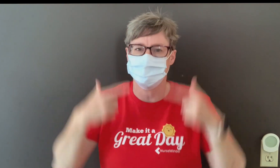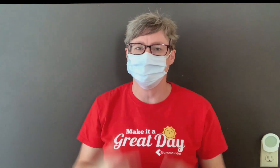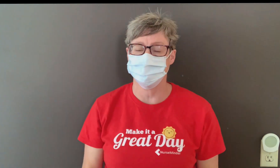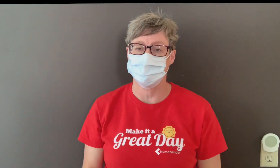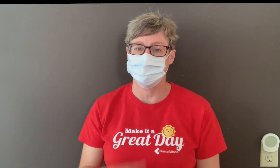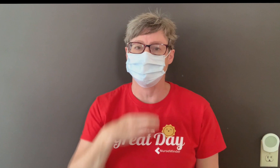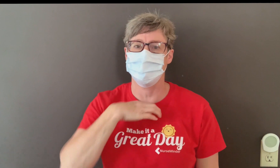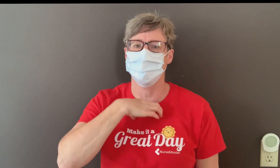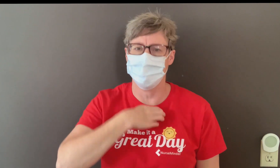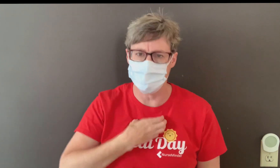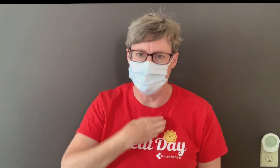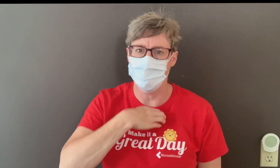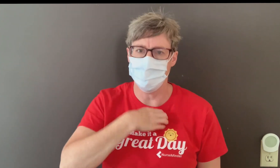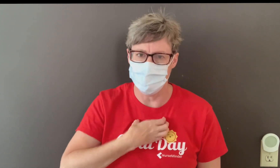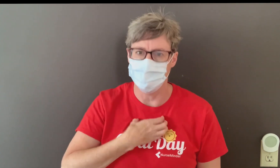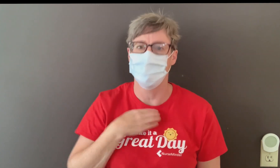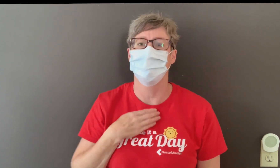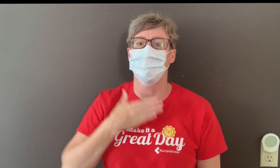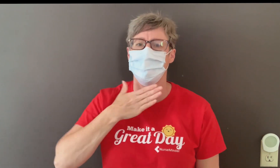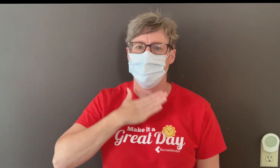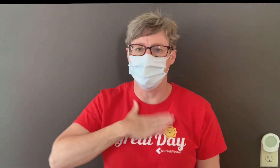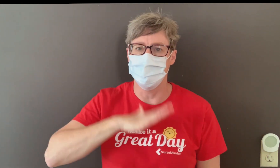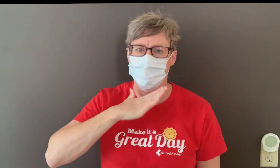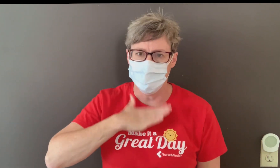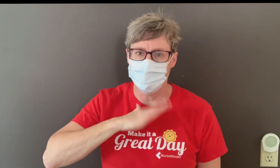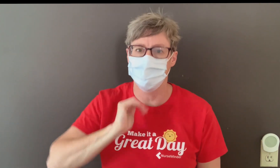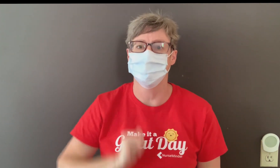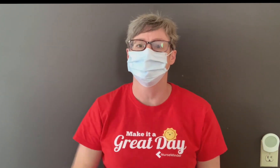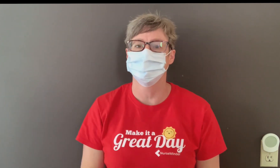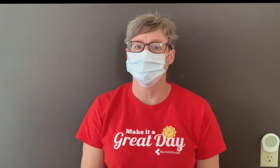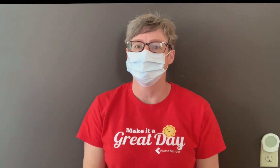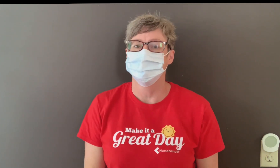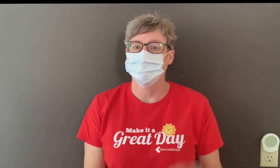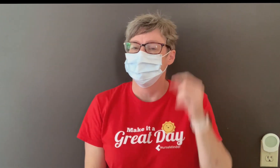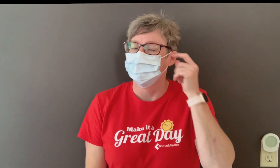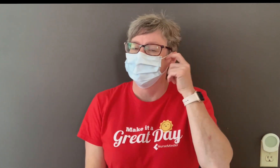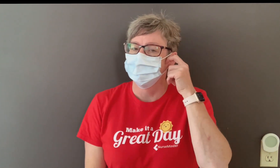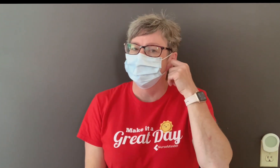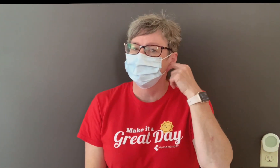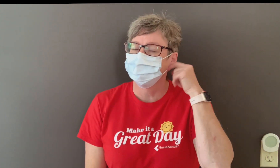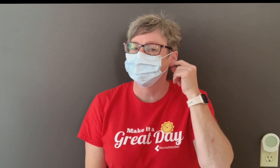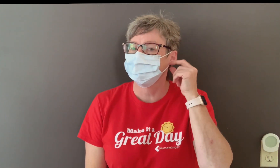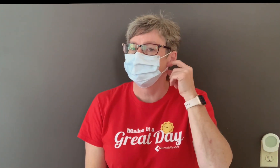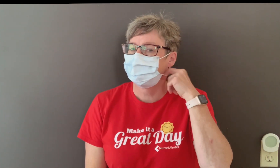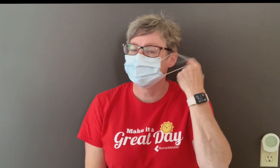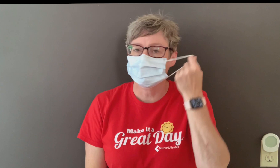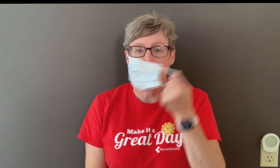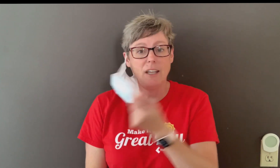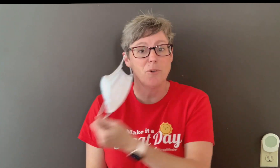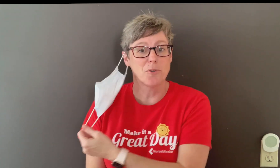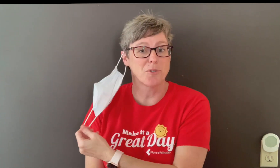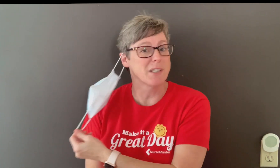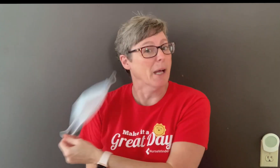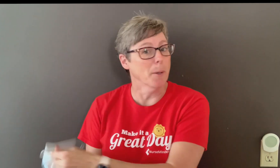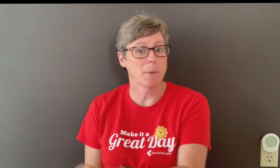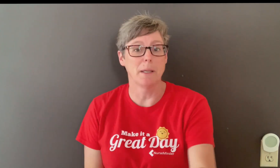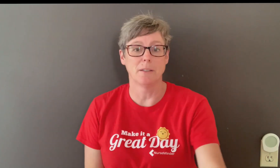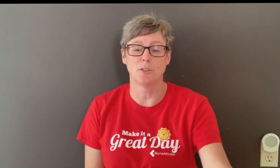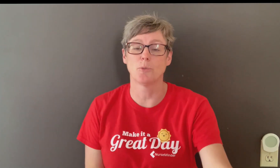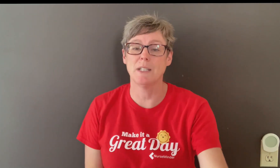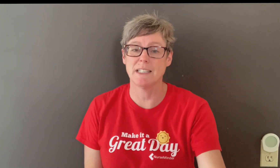also coming down in order to help increase the